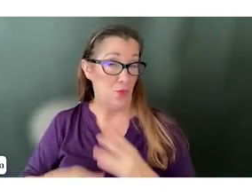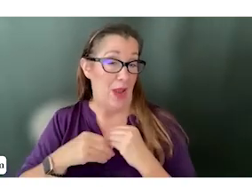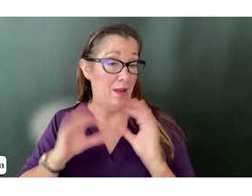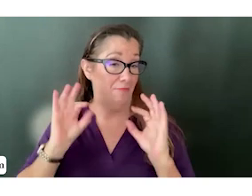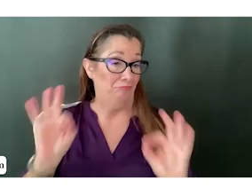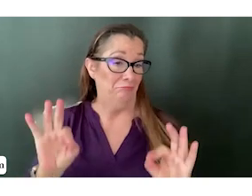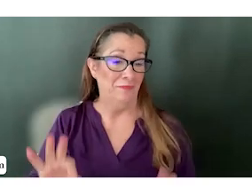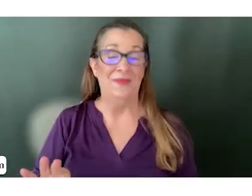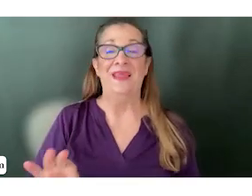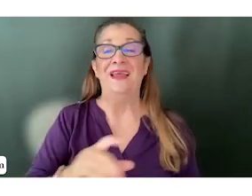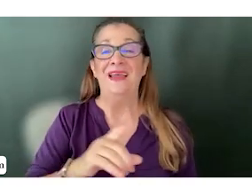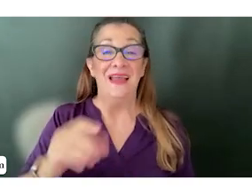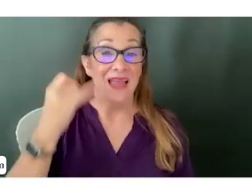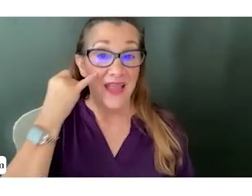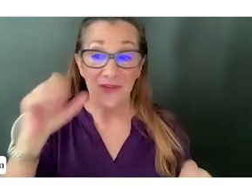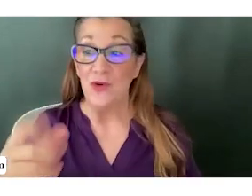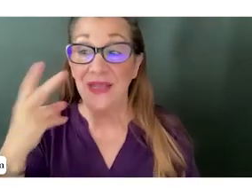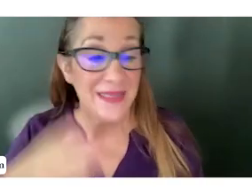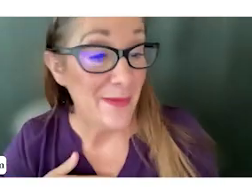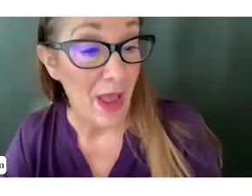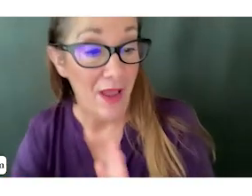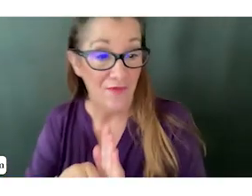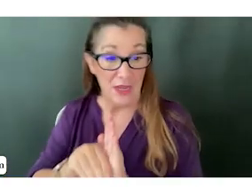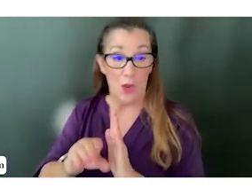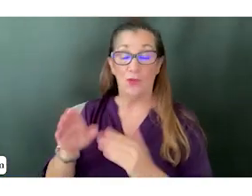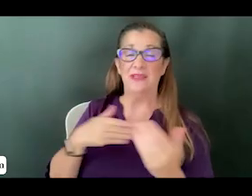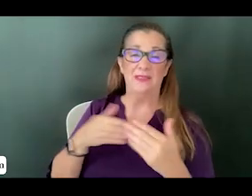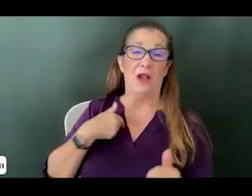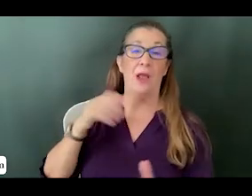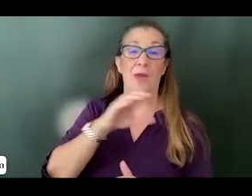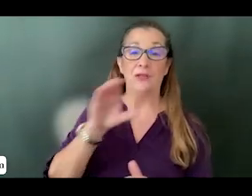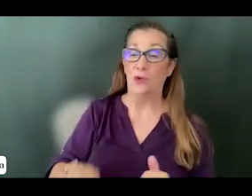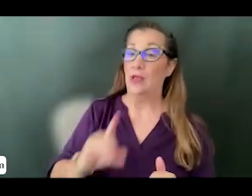So for those of you who can't see my video, despite the fact that I'm on Zoom, I am very animated.